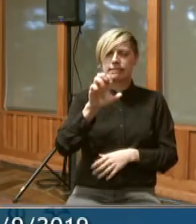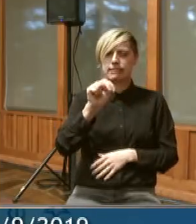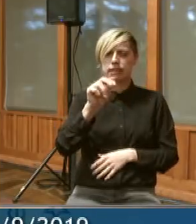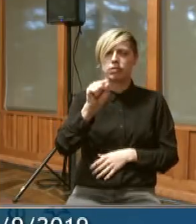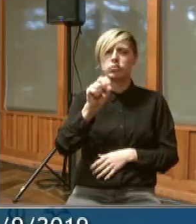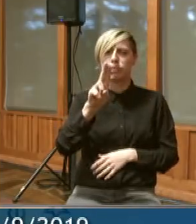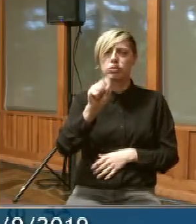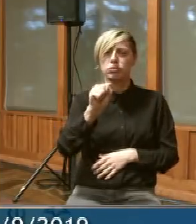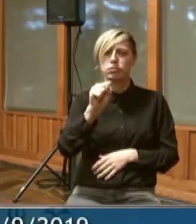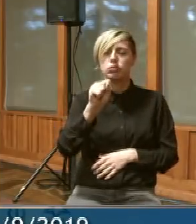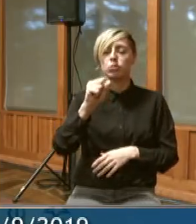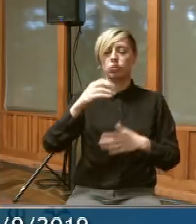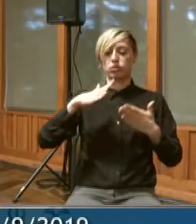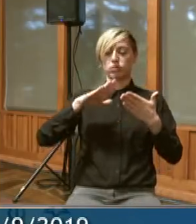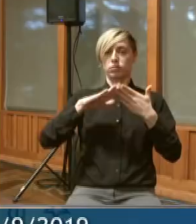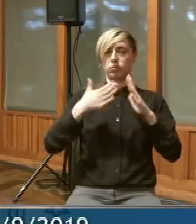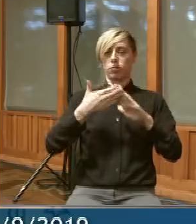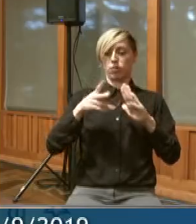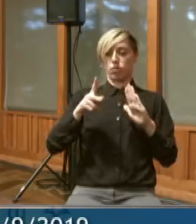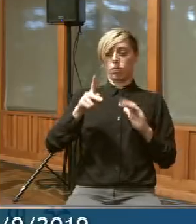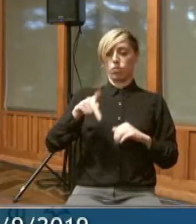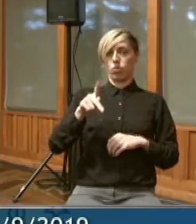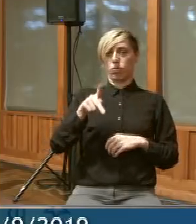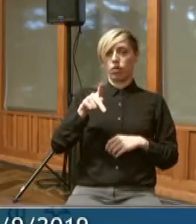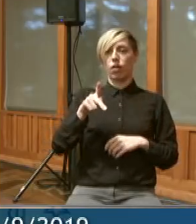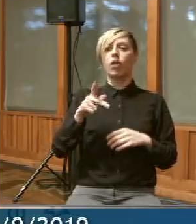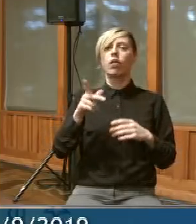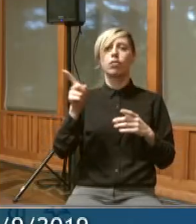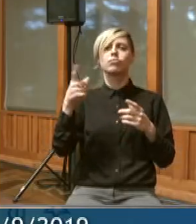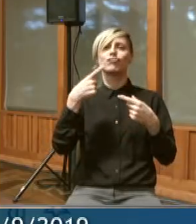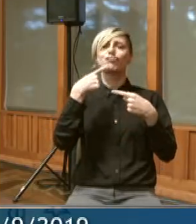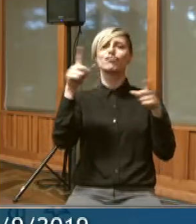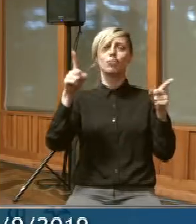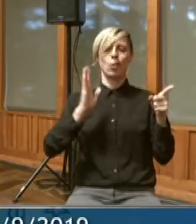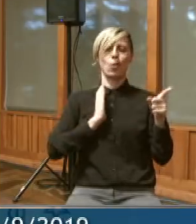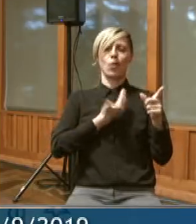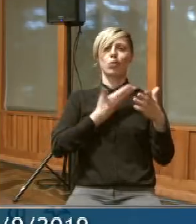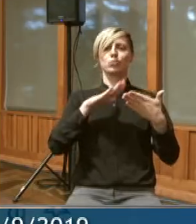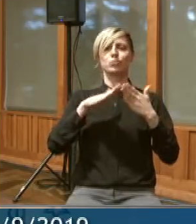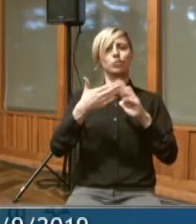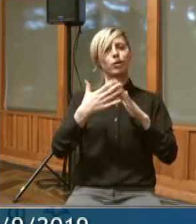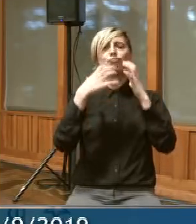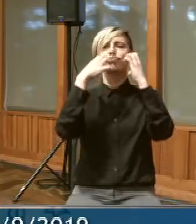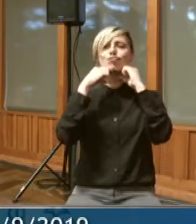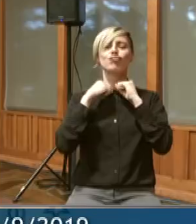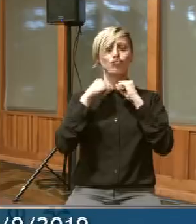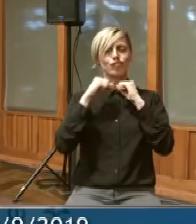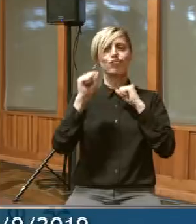FUNDING THE HARD TO COUNT COMMUNITIES WITH THE CENSUS WORK. SO AN ACCURATE COUNT FOR THE CITY OF PORTLAND IS A STATEMENT